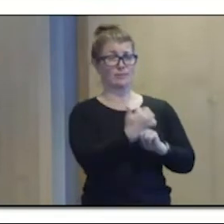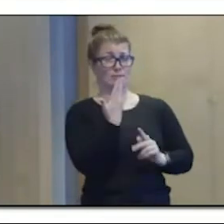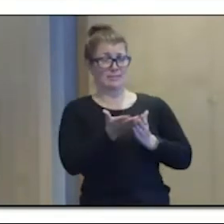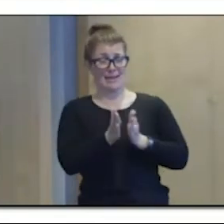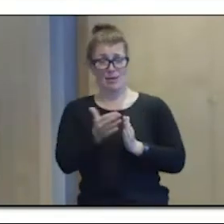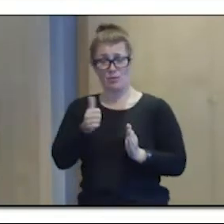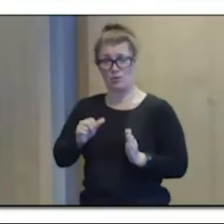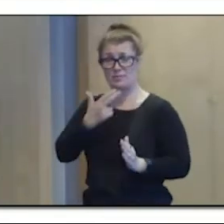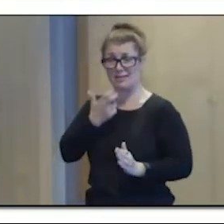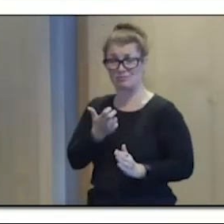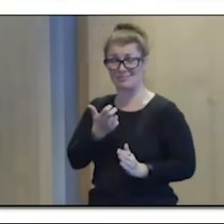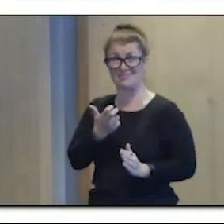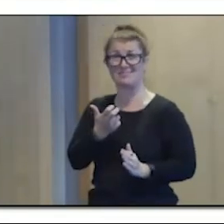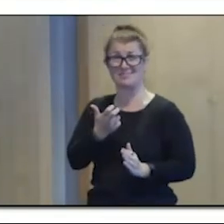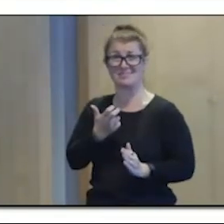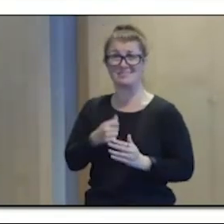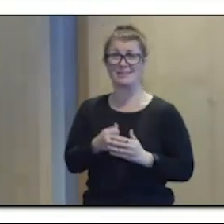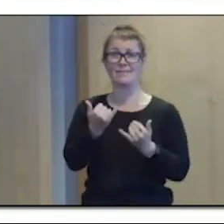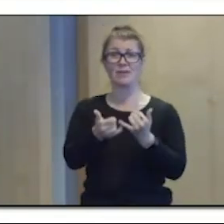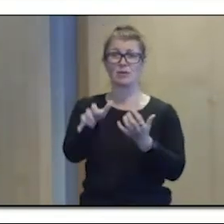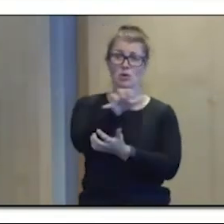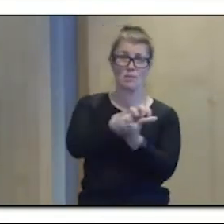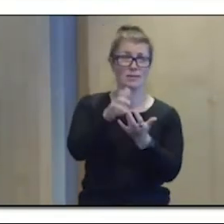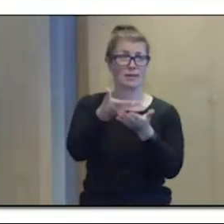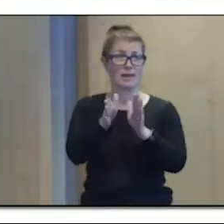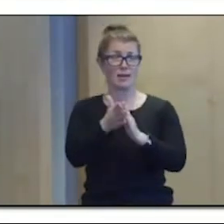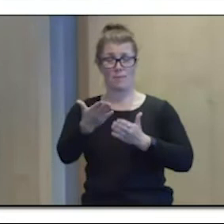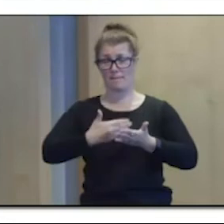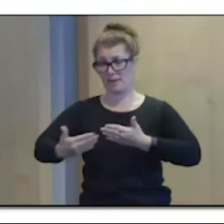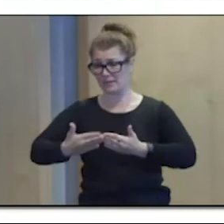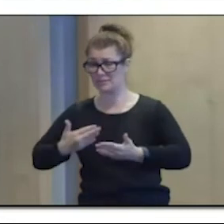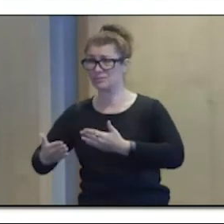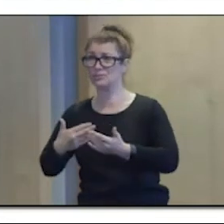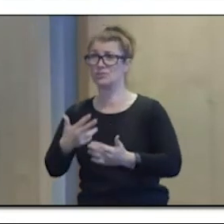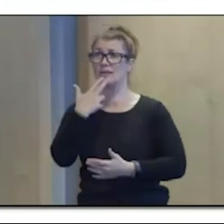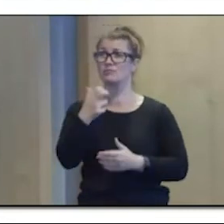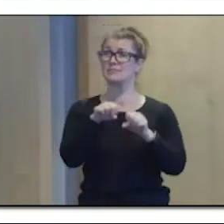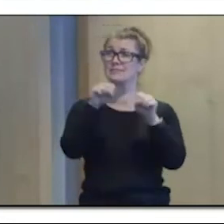It's increasingly complex to manage the changing electricity system and I've talked about some of